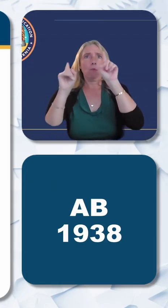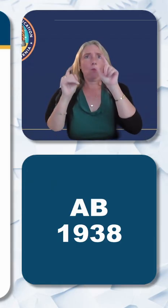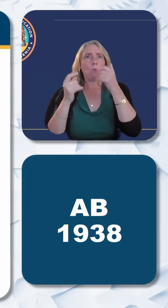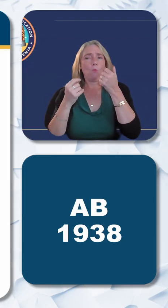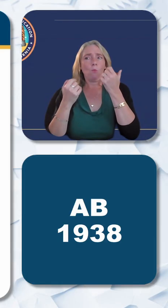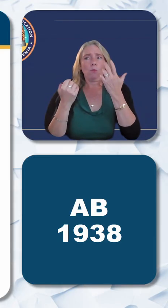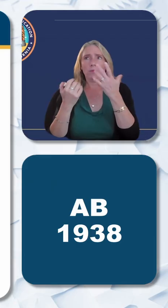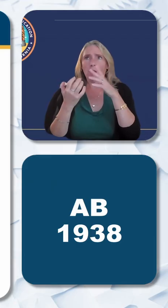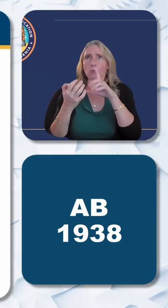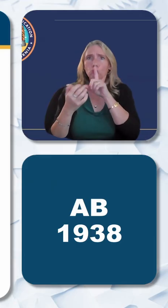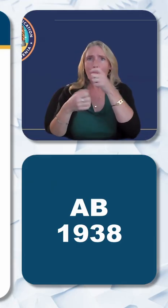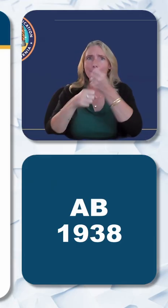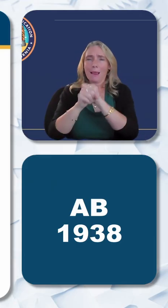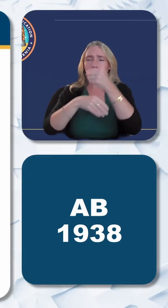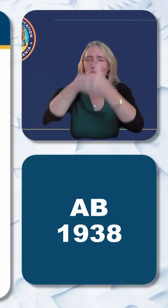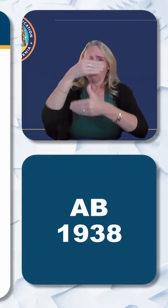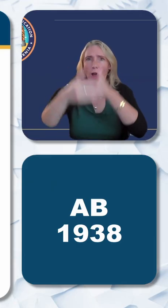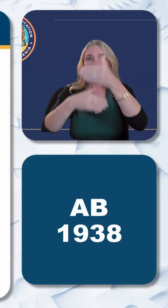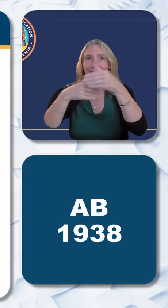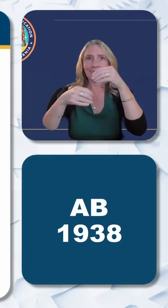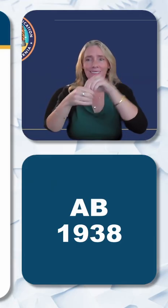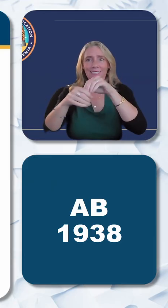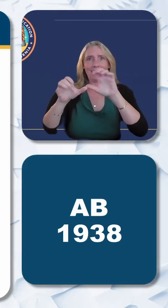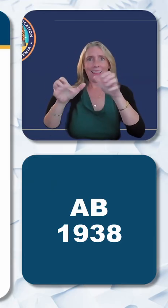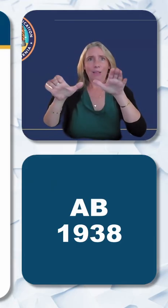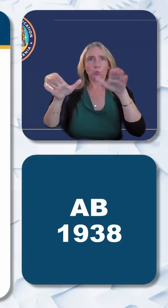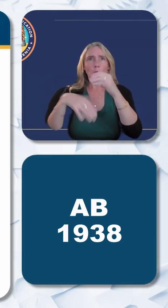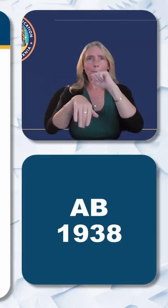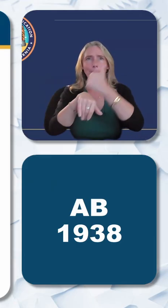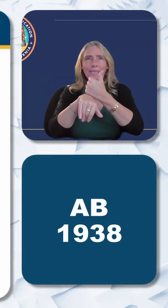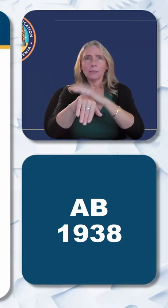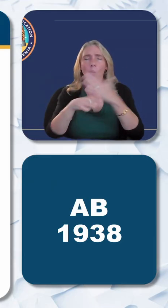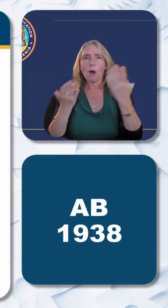The student will gain from all of the different supports in place, and they will